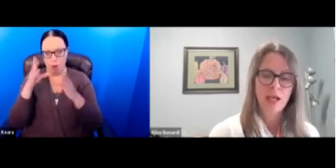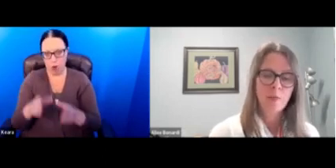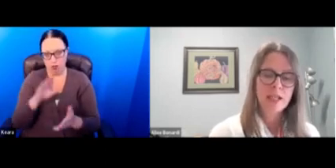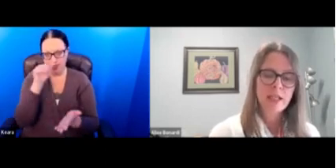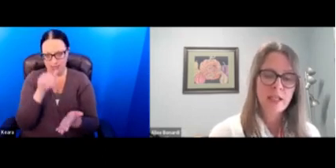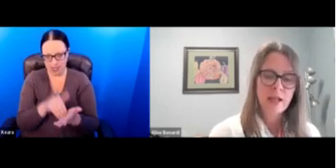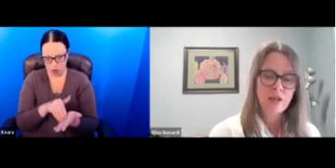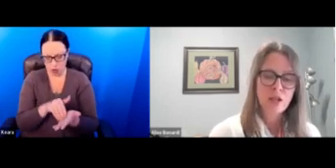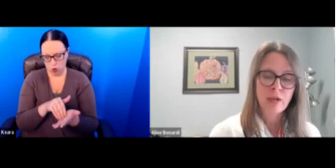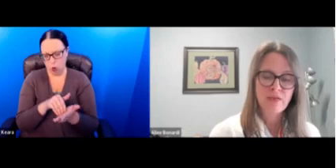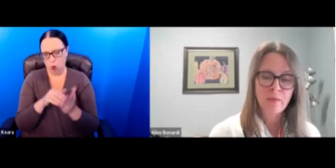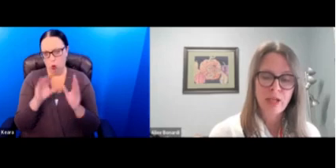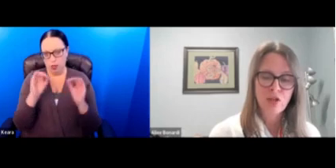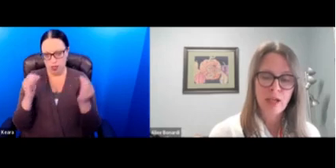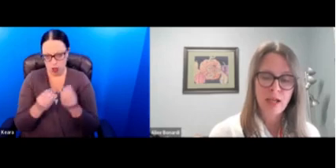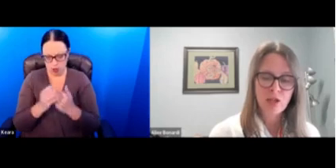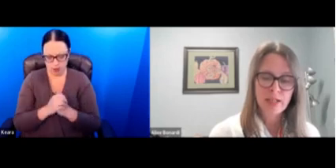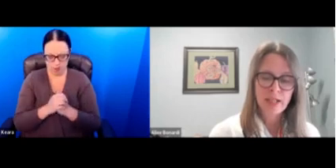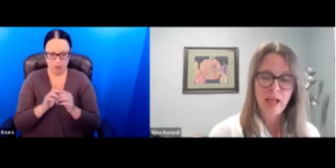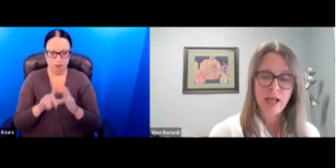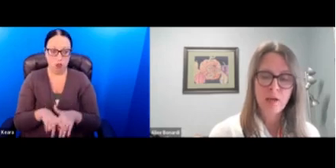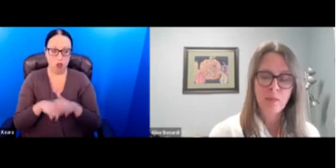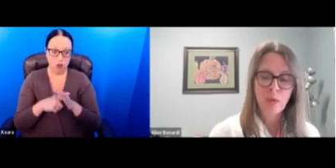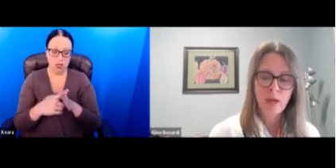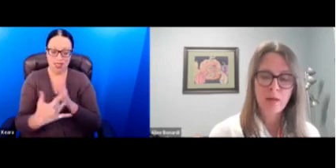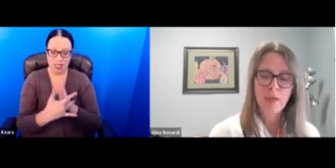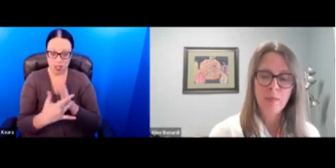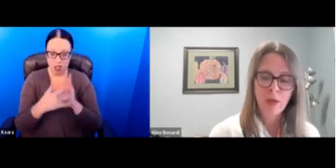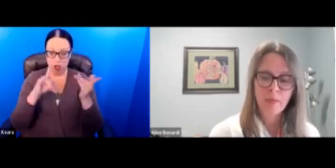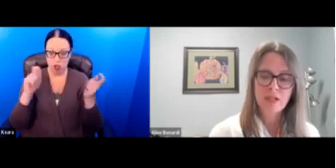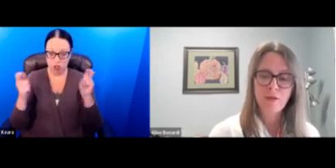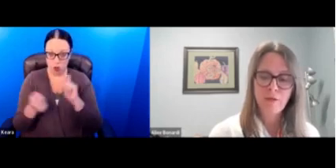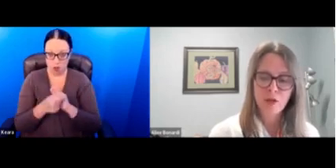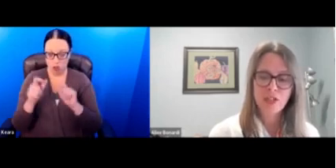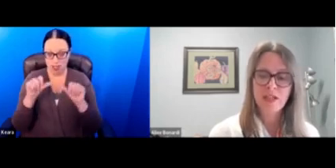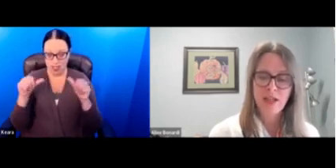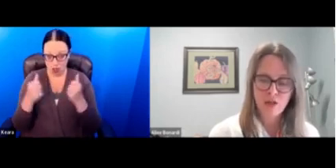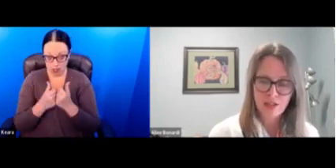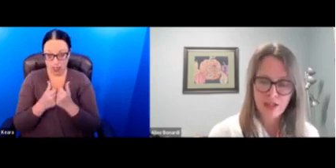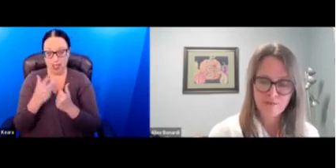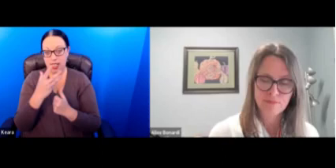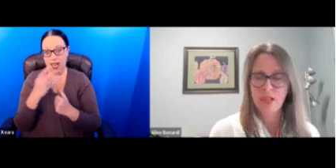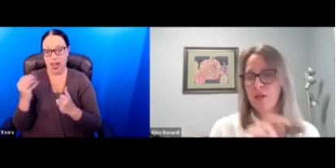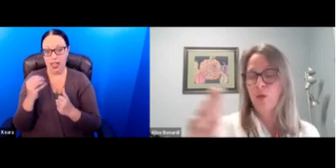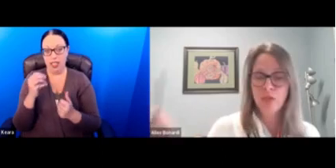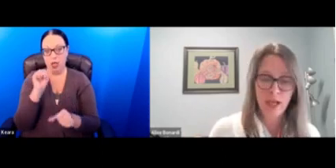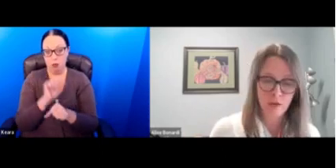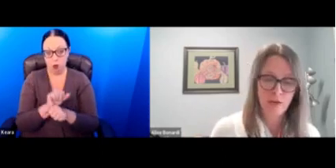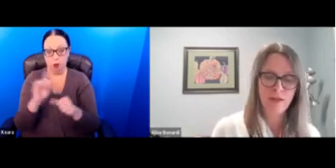enabling technology transformation agency and employing employment first agency. That's the whole title